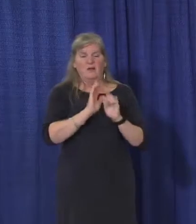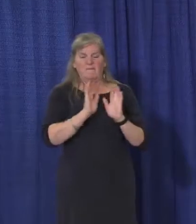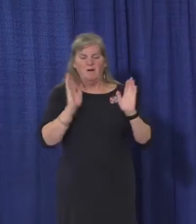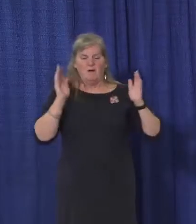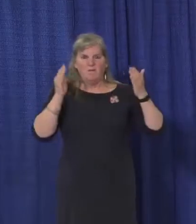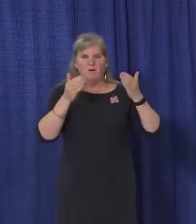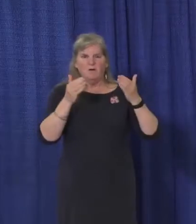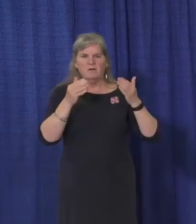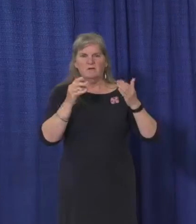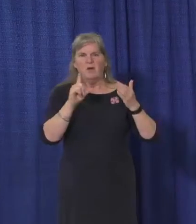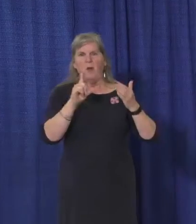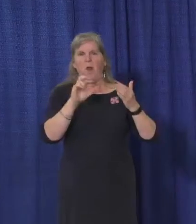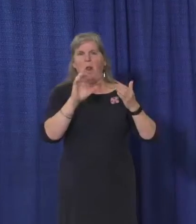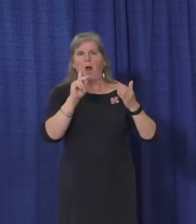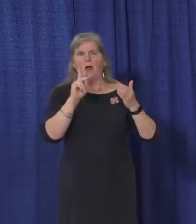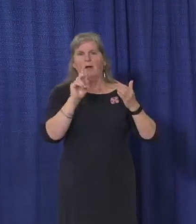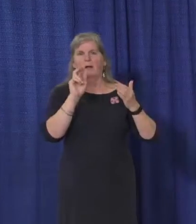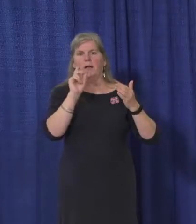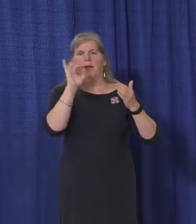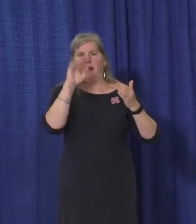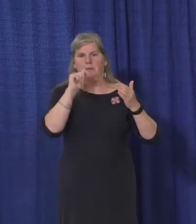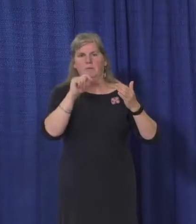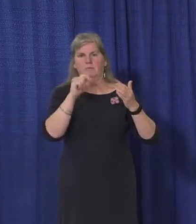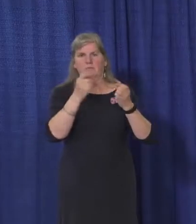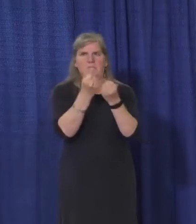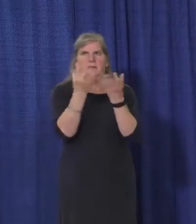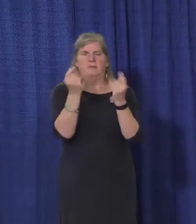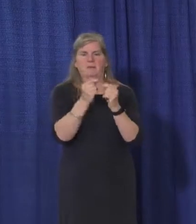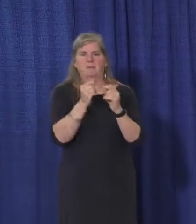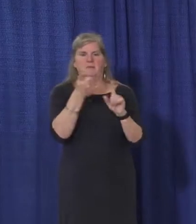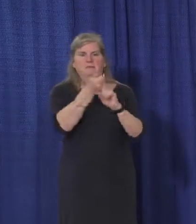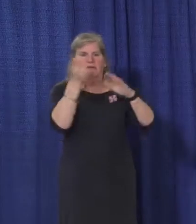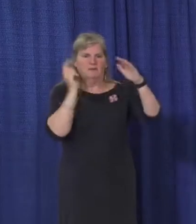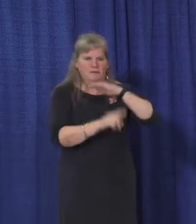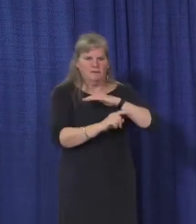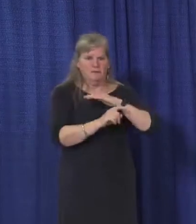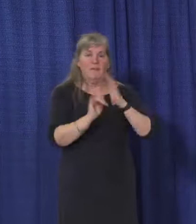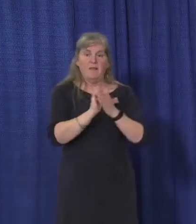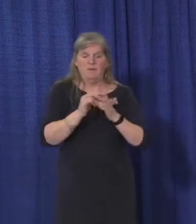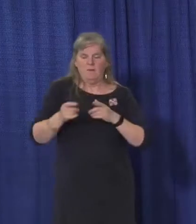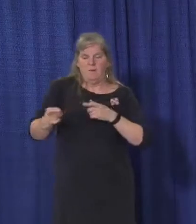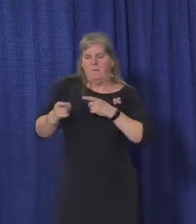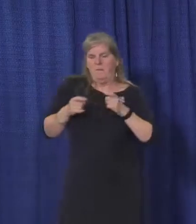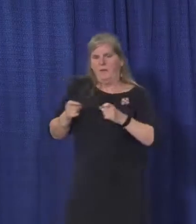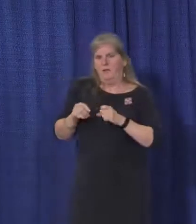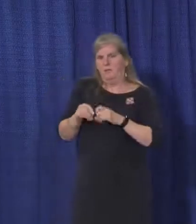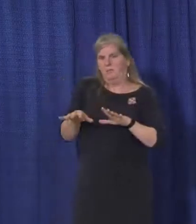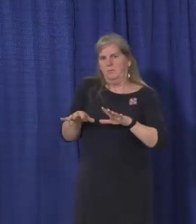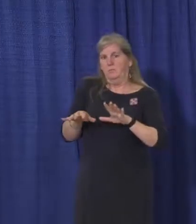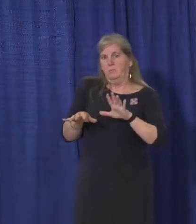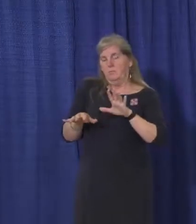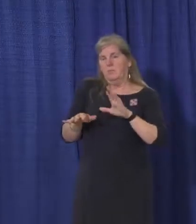lockdown measure which is how we will control this outbreak.